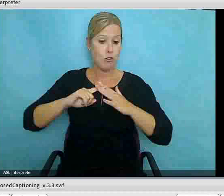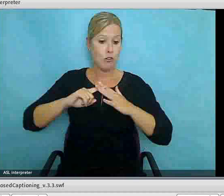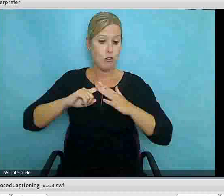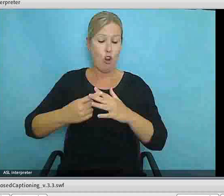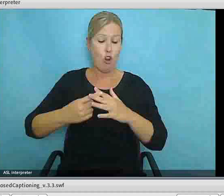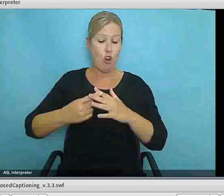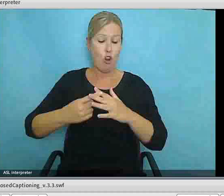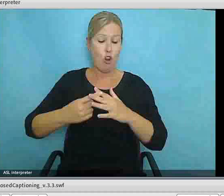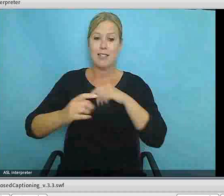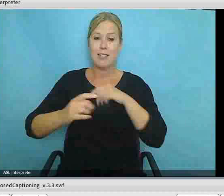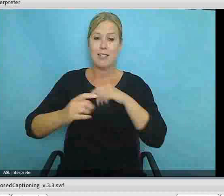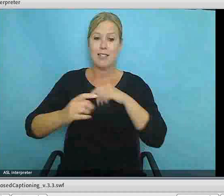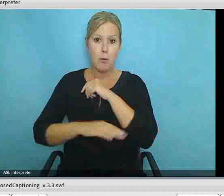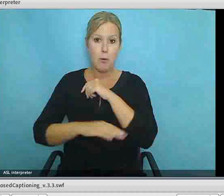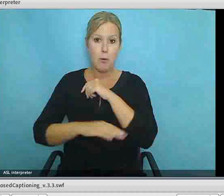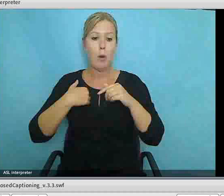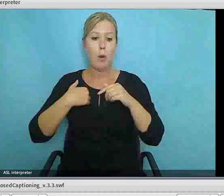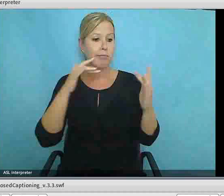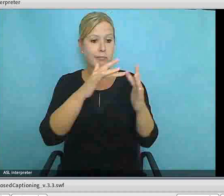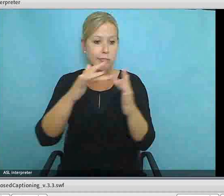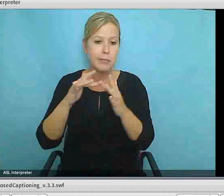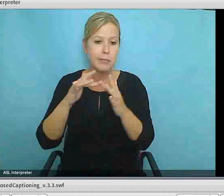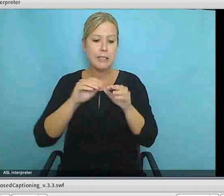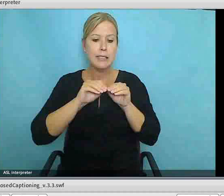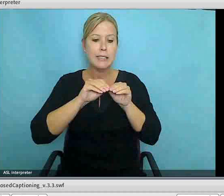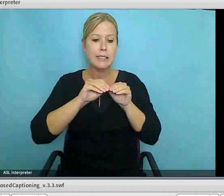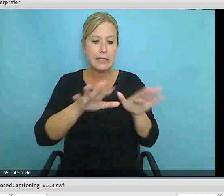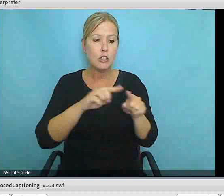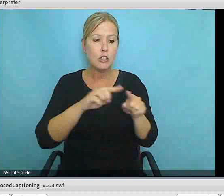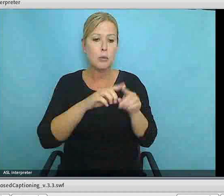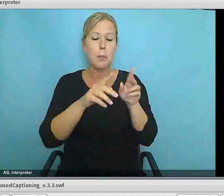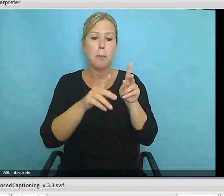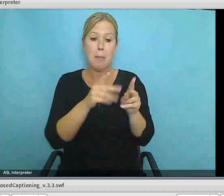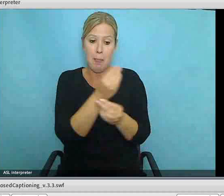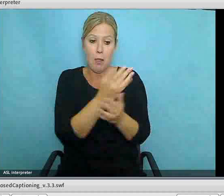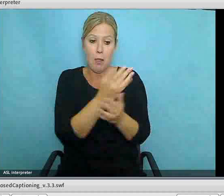and some public awareness campaign activities that we're involved in.